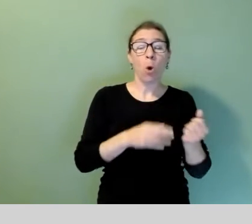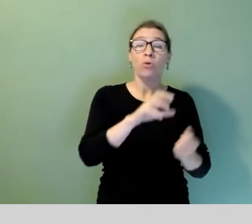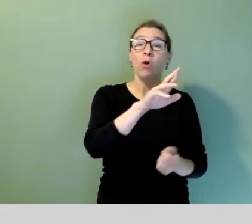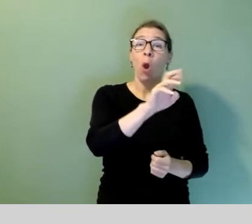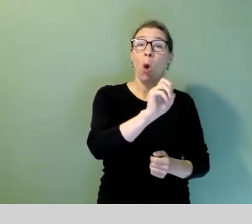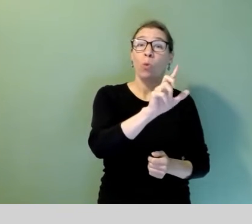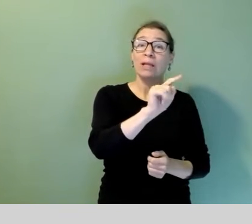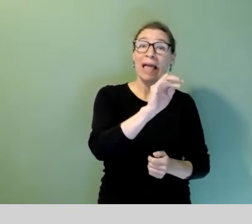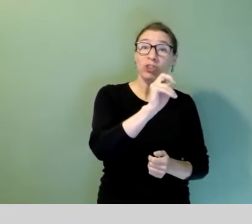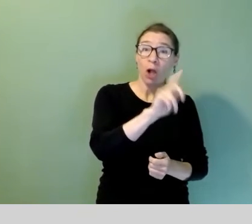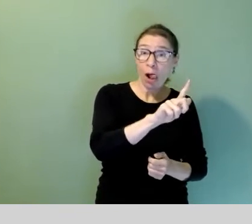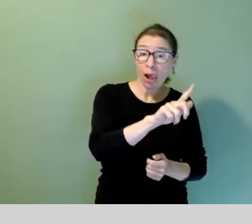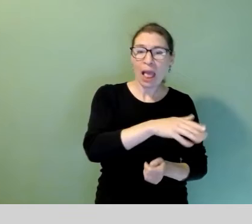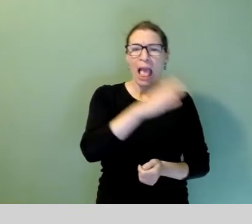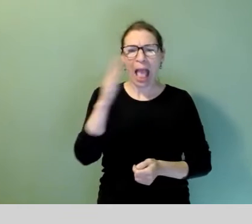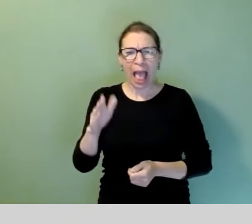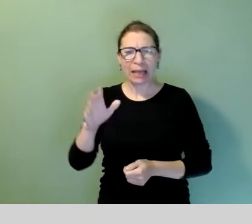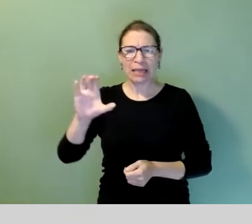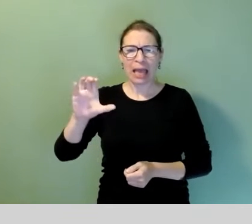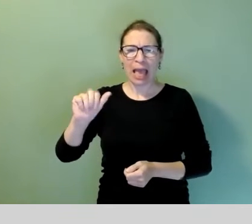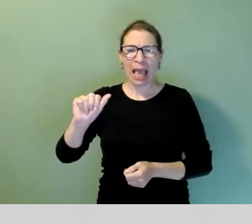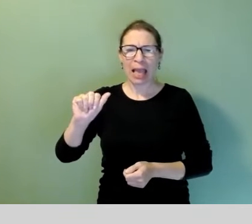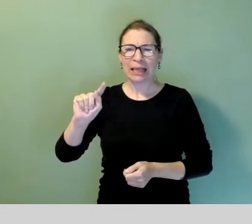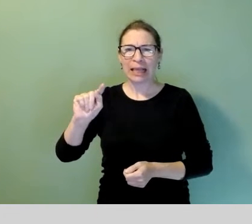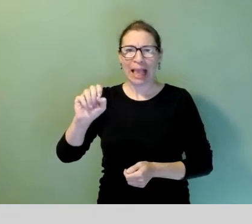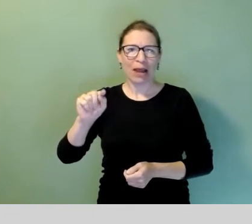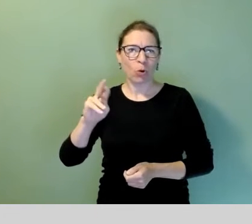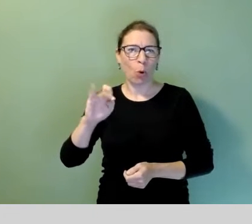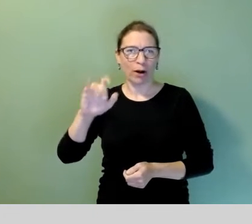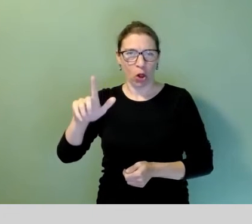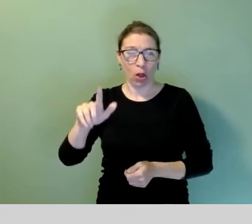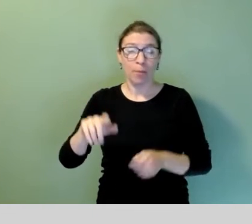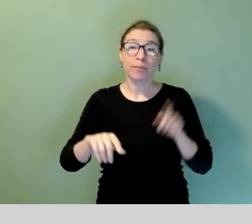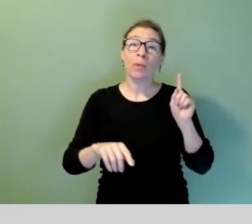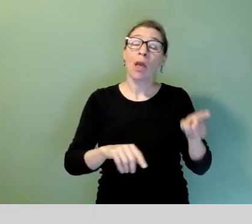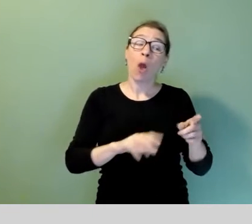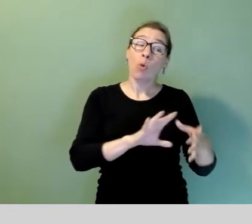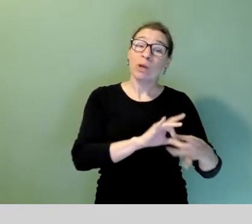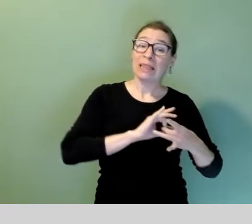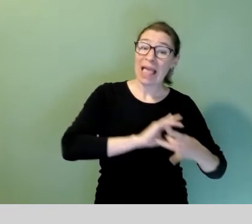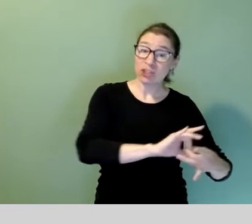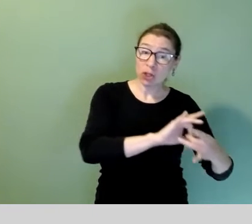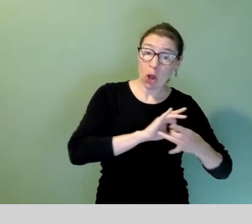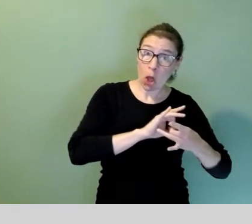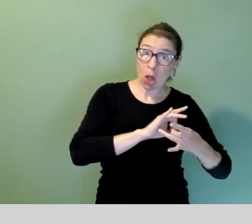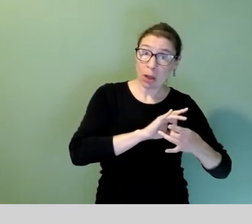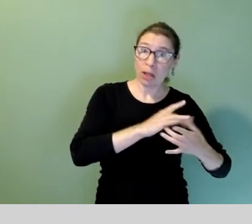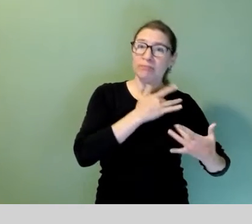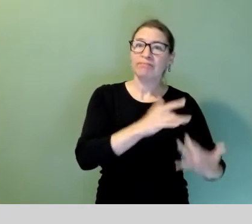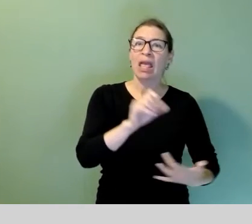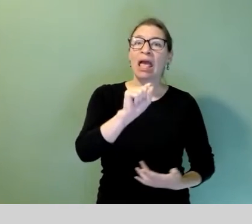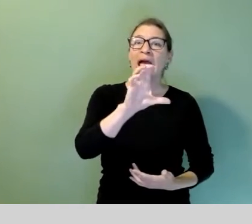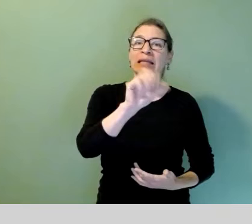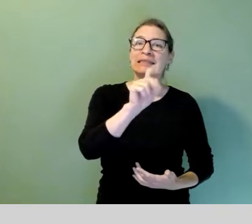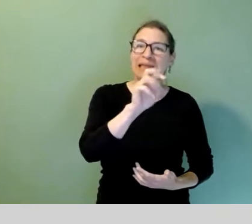the relationship plots, the relational plot that it supports of the box are scatter plots and line plots.